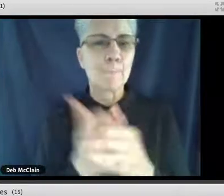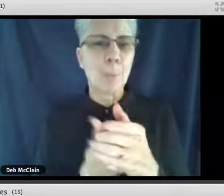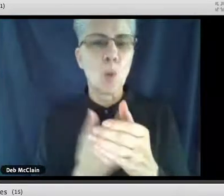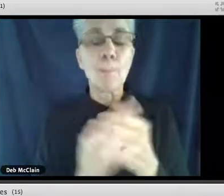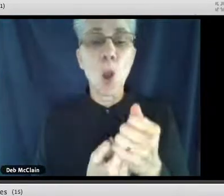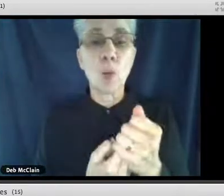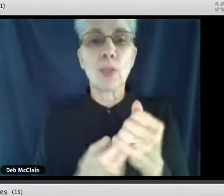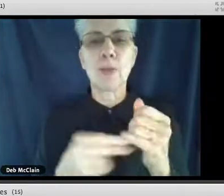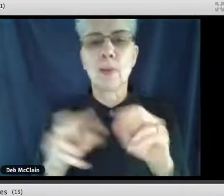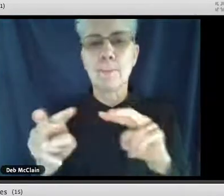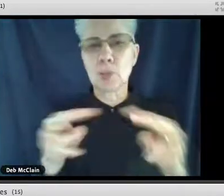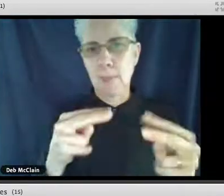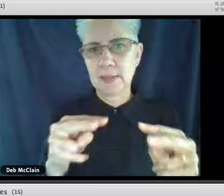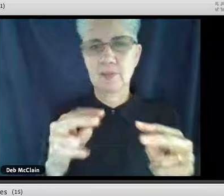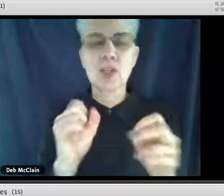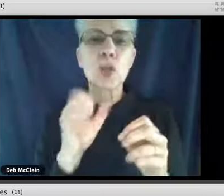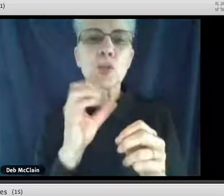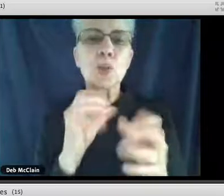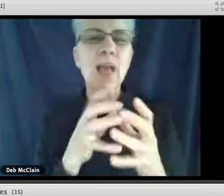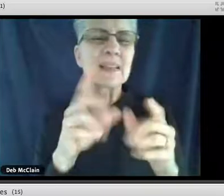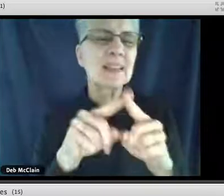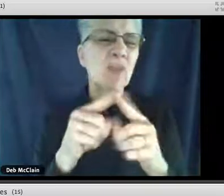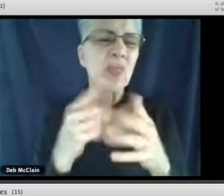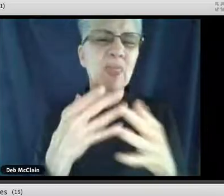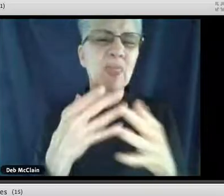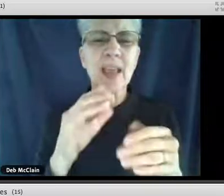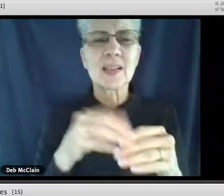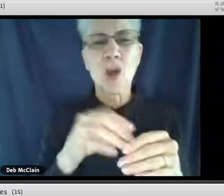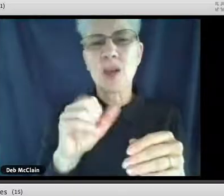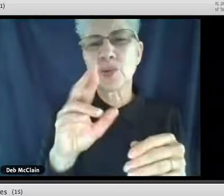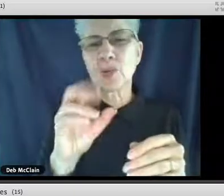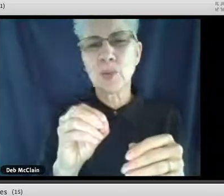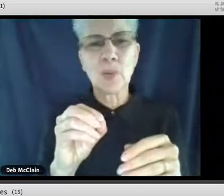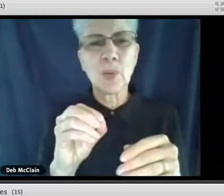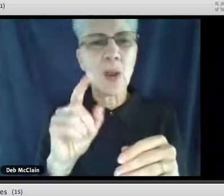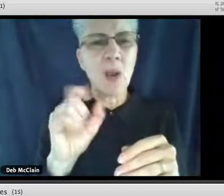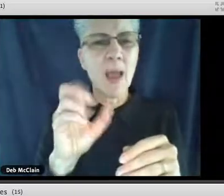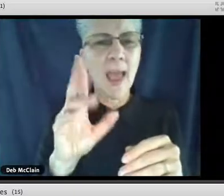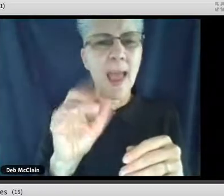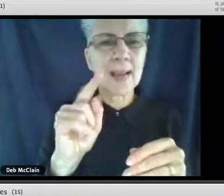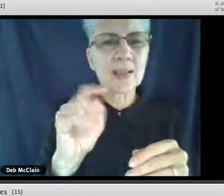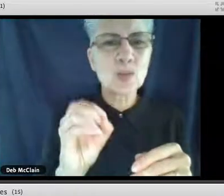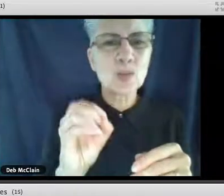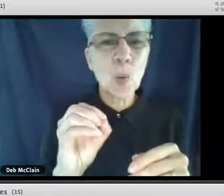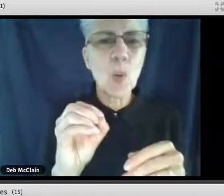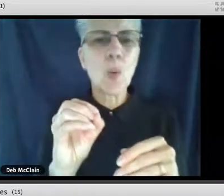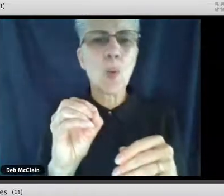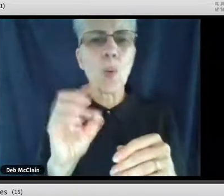So there's a bunch of different stuff here: Nero, xdOrt, Trello. But we're going to look at optimalworkshop.com